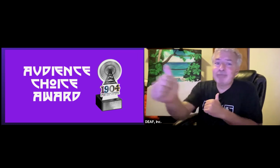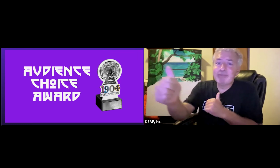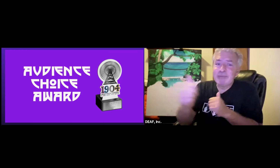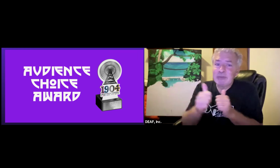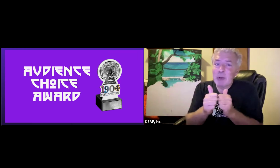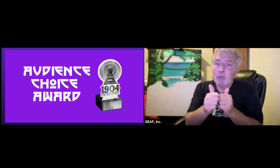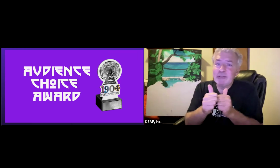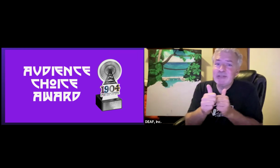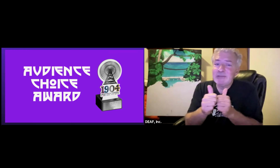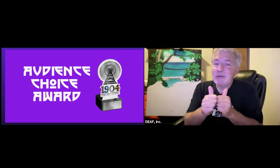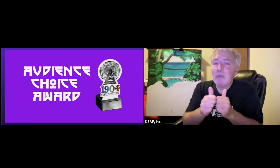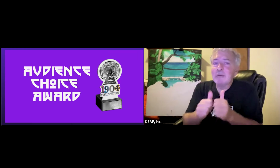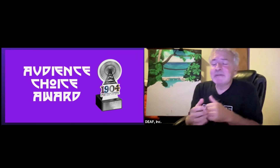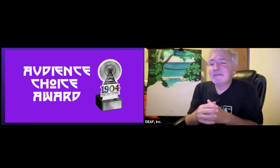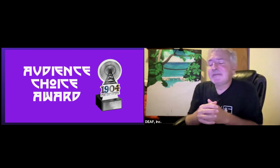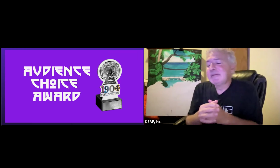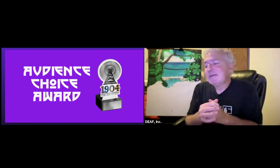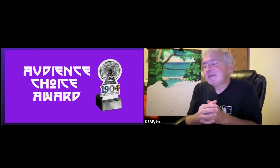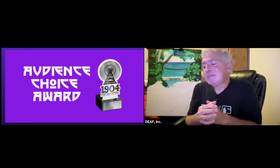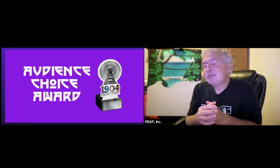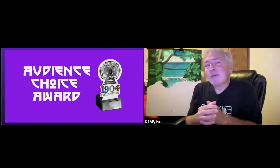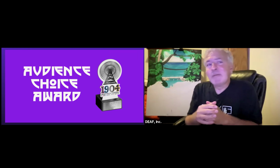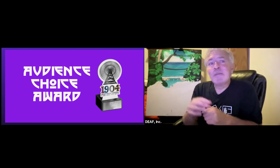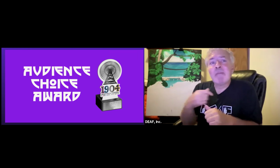The competition was thick. There was very close competition.